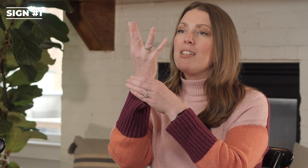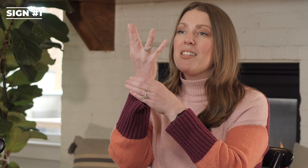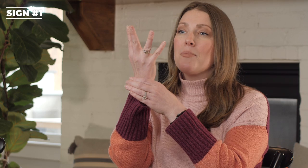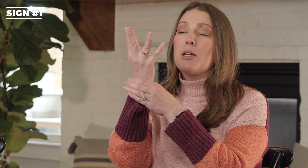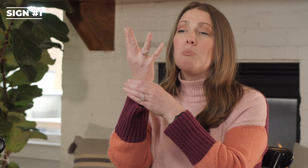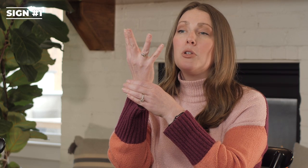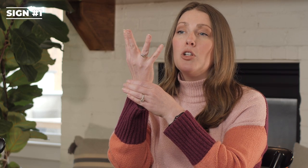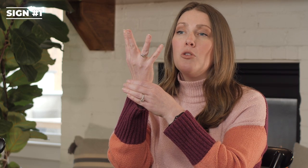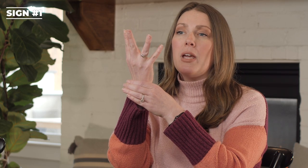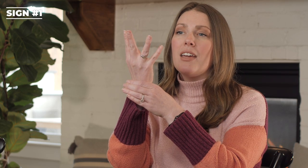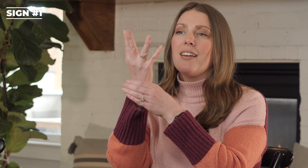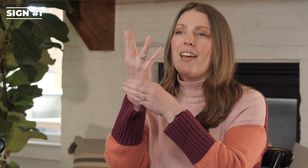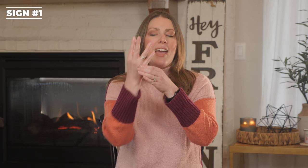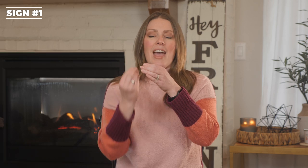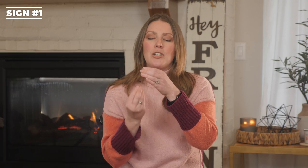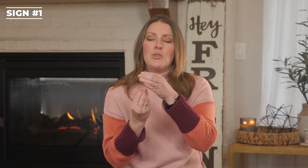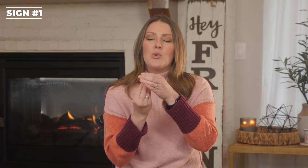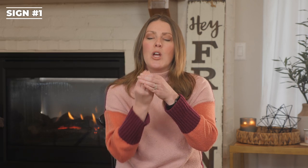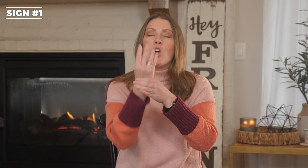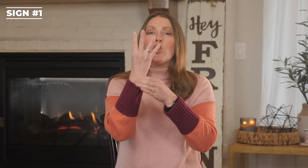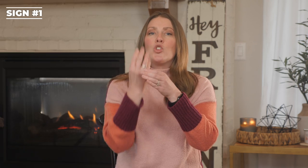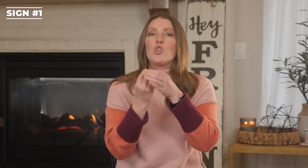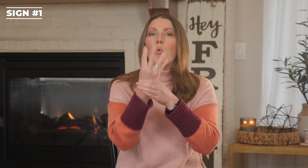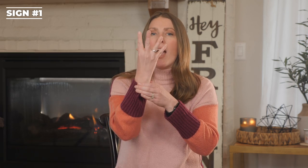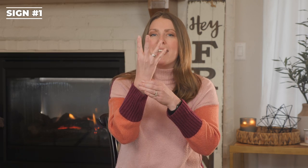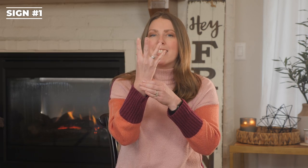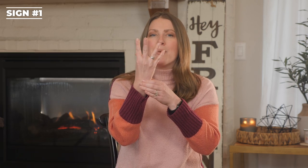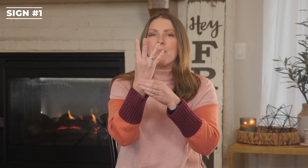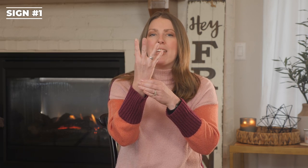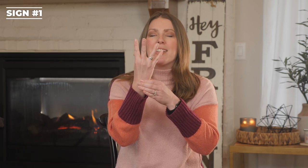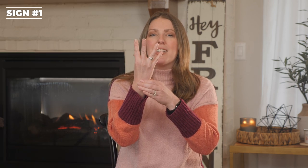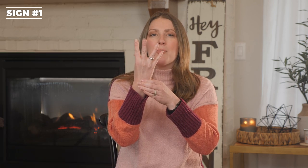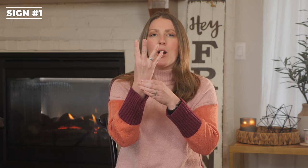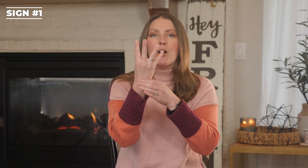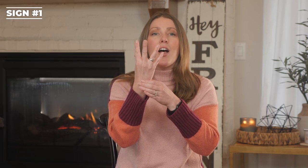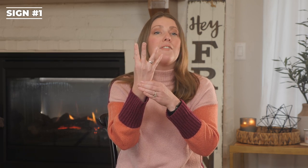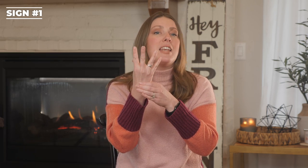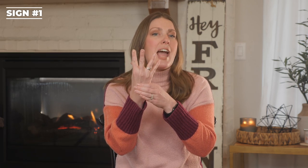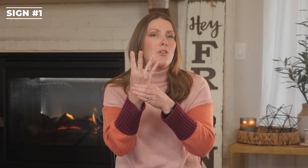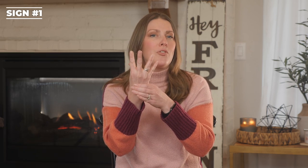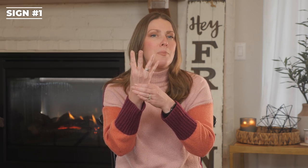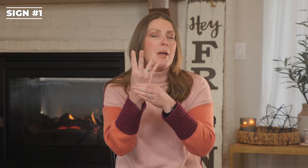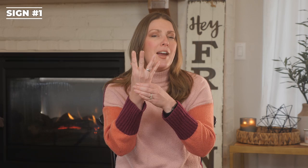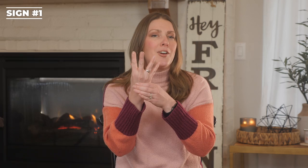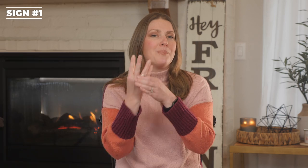to something blooming and you do it twice because it's a part of a noun-verb pair